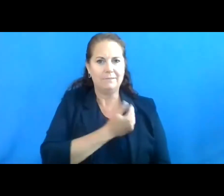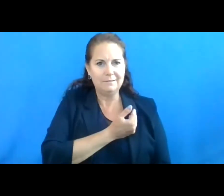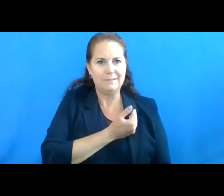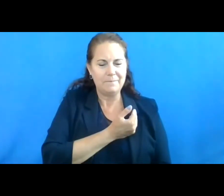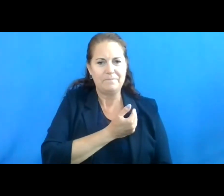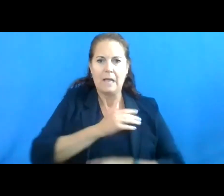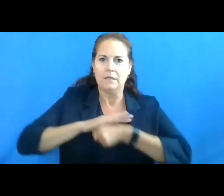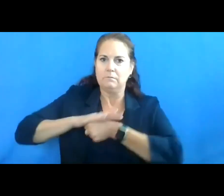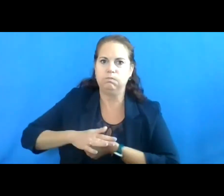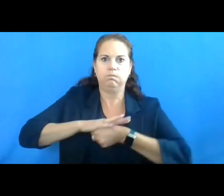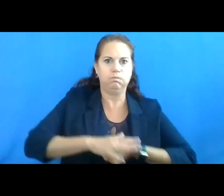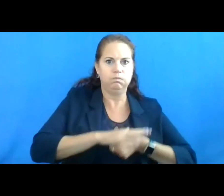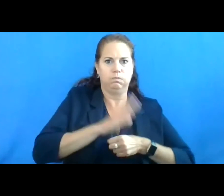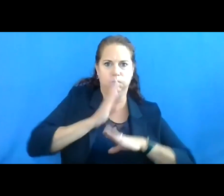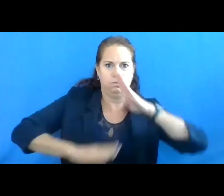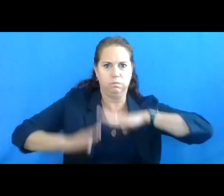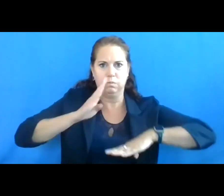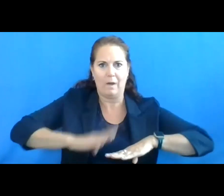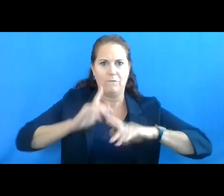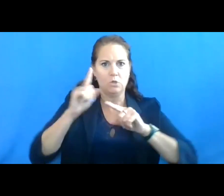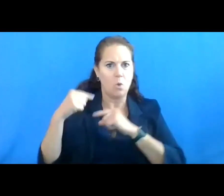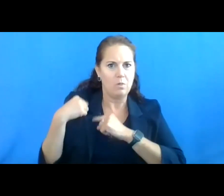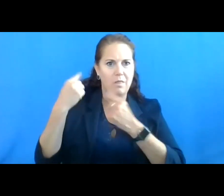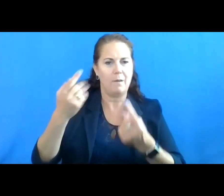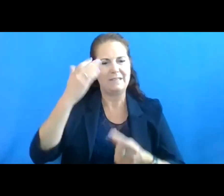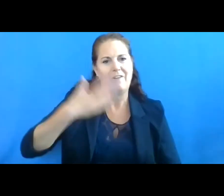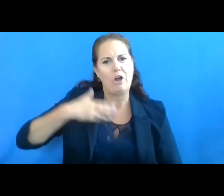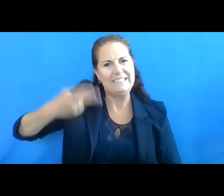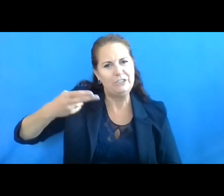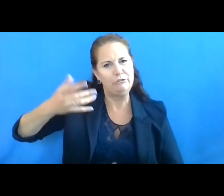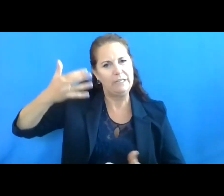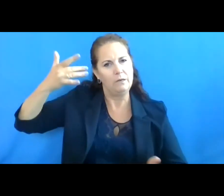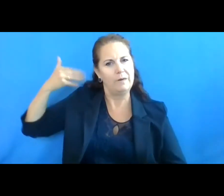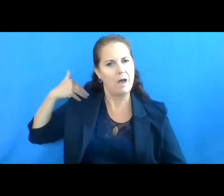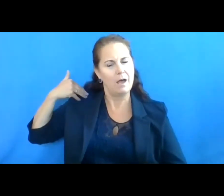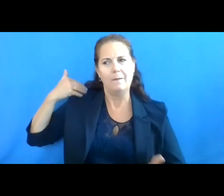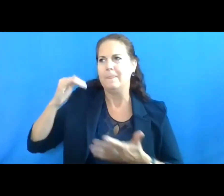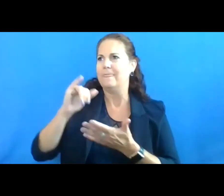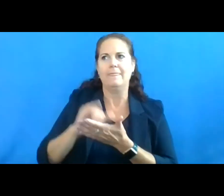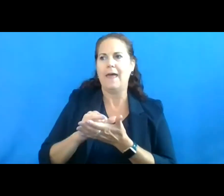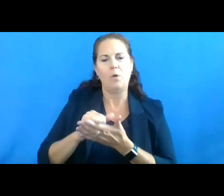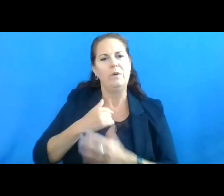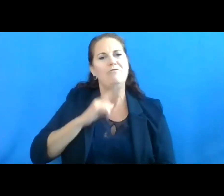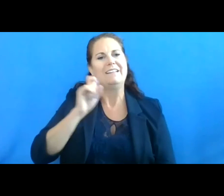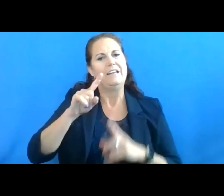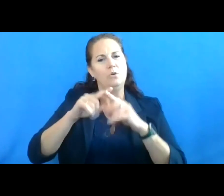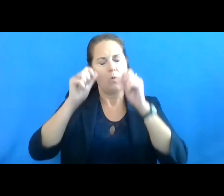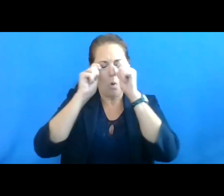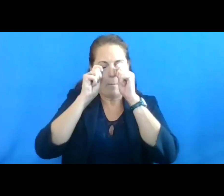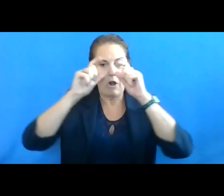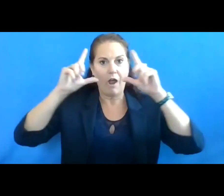for so long because of history that we really need to open our eyes and realize that we